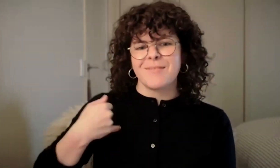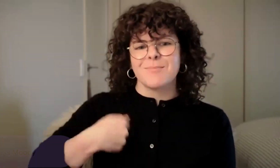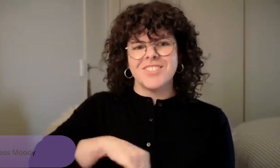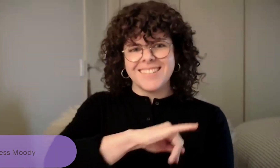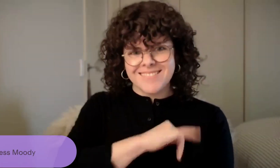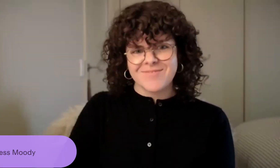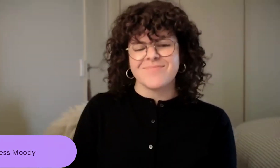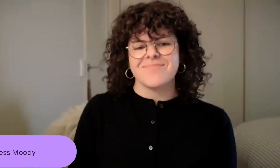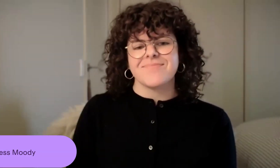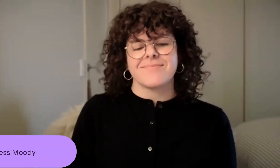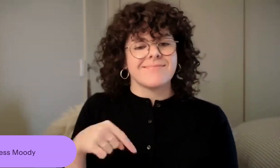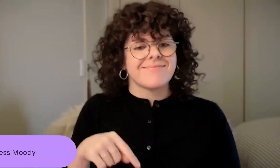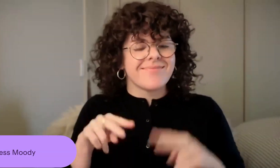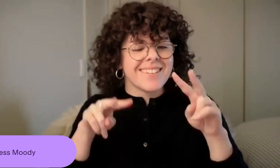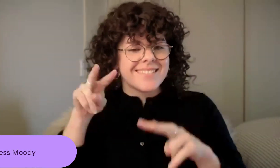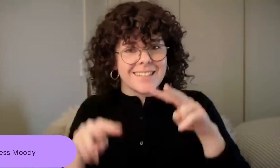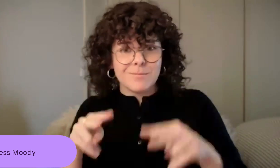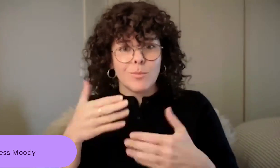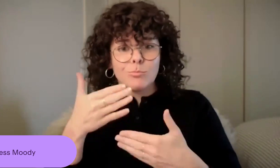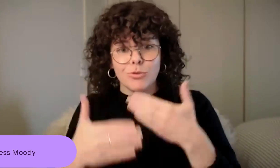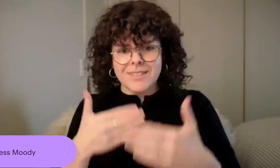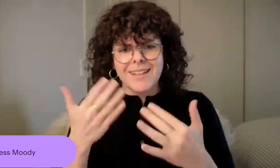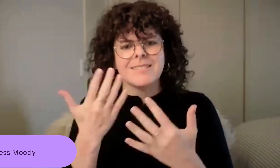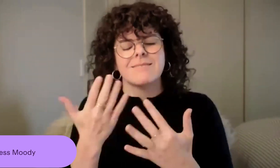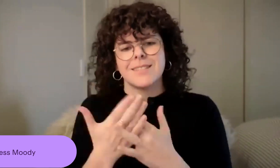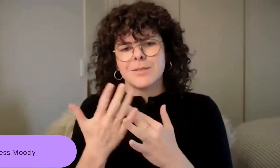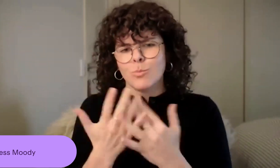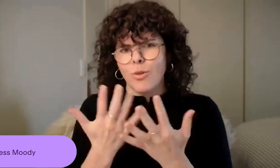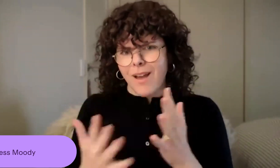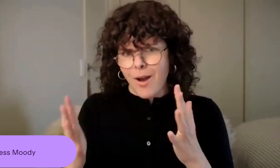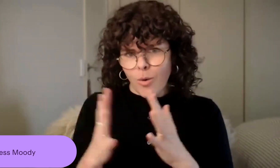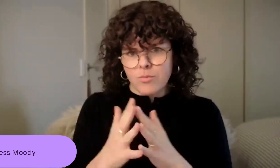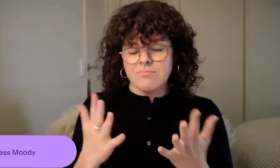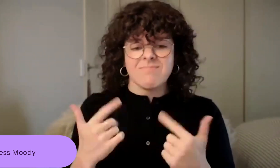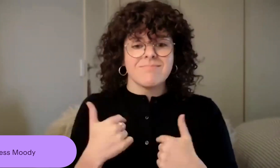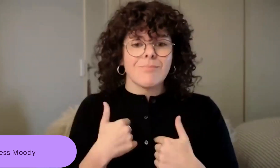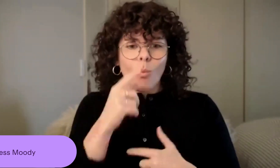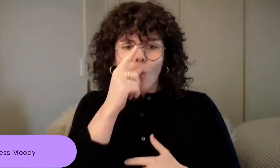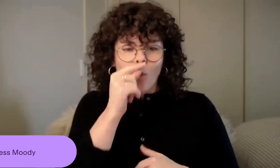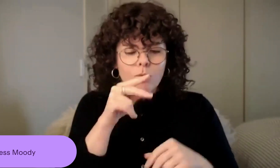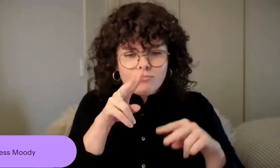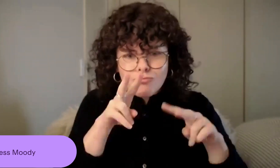Hi there, my name is Jess. The assessment process was accessible to me as